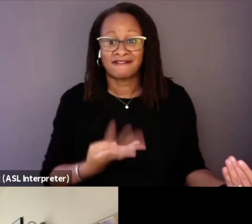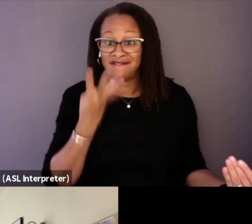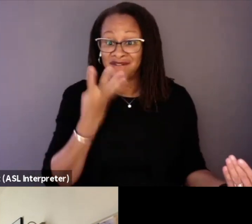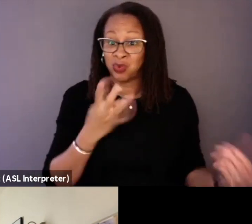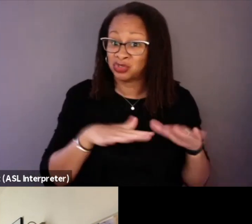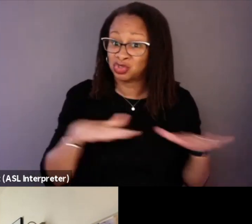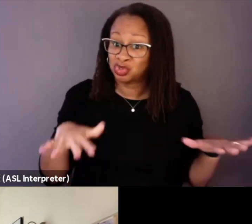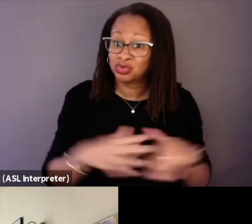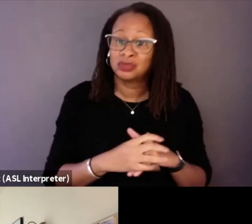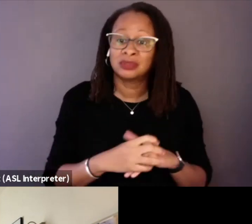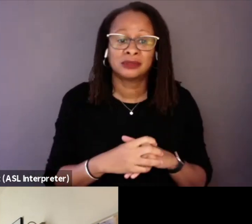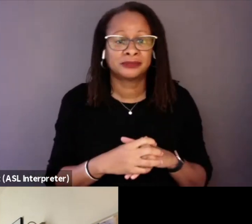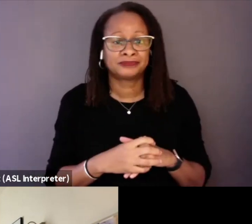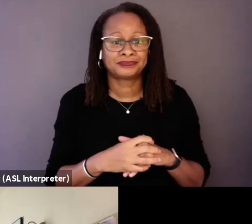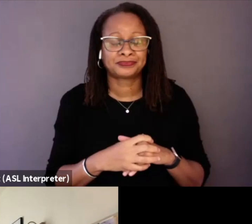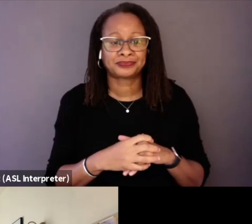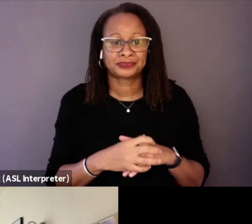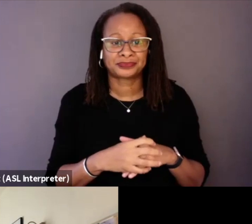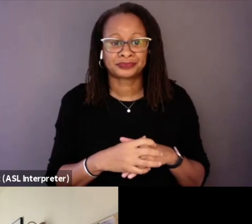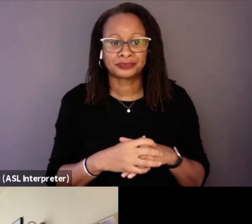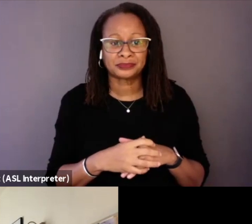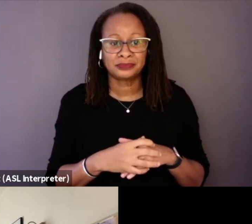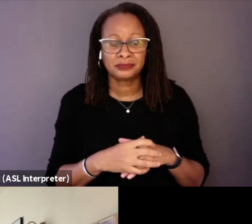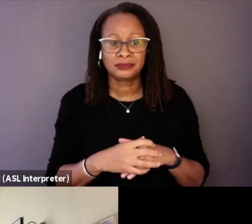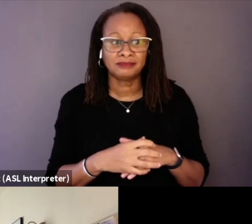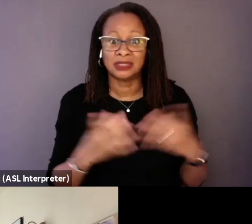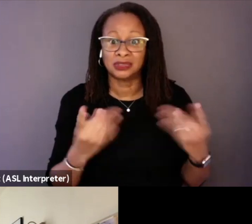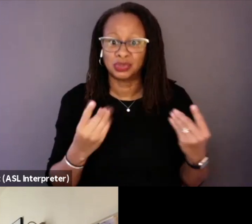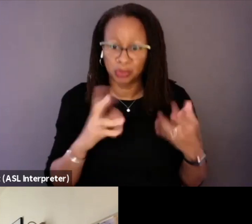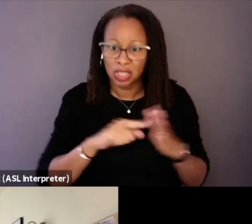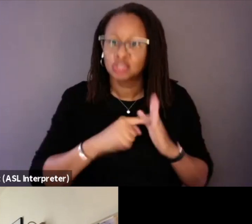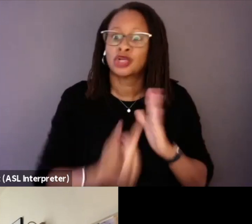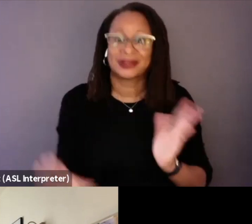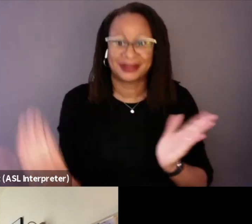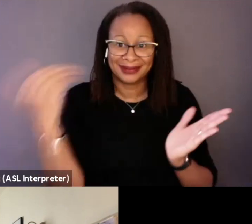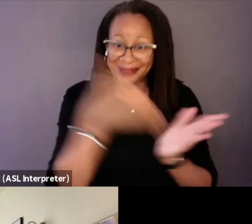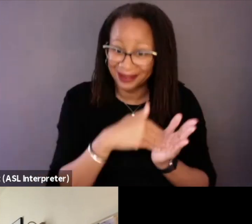they have to get it on again, start all over again.